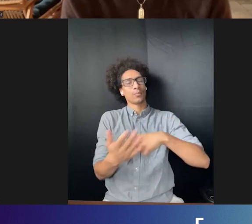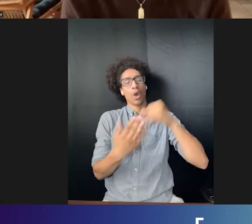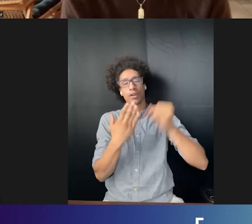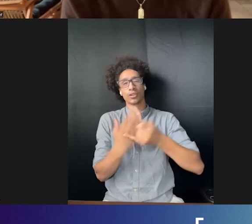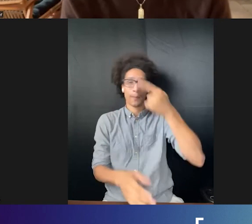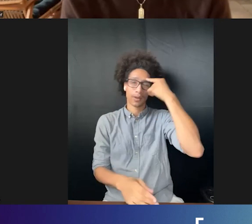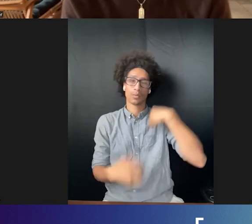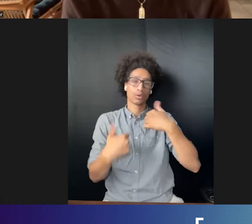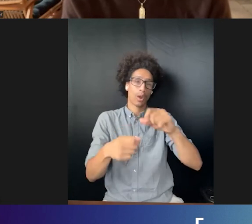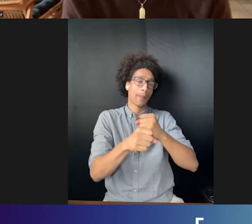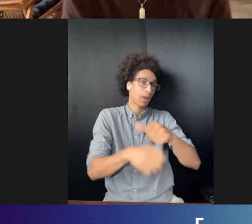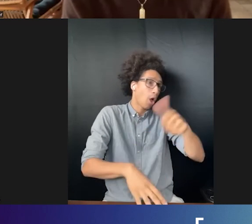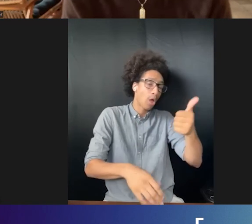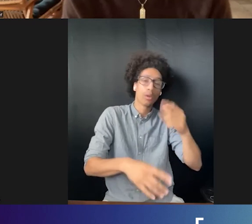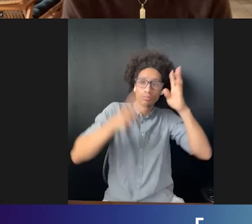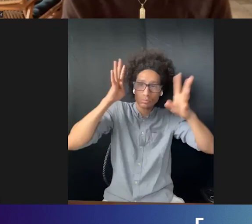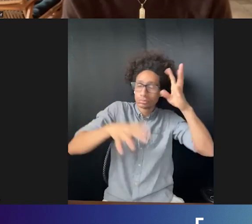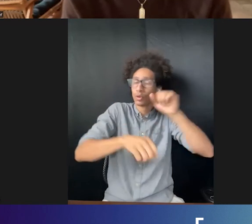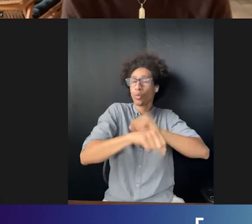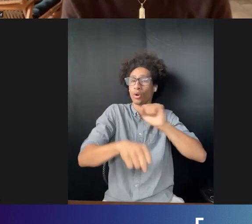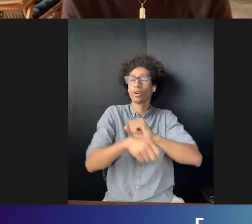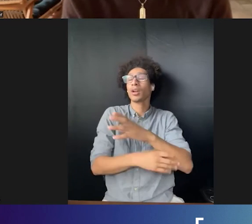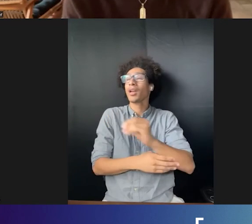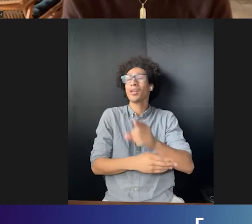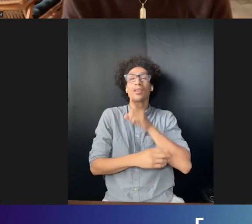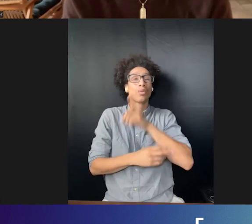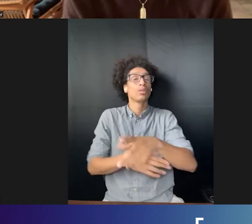and it is a tremendous amount of time